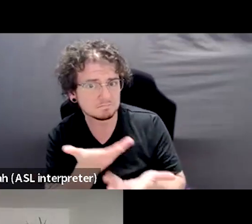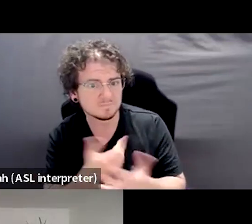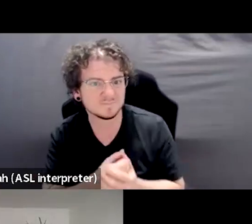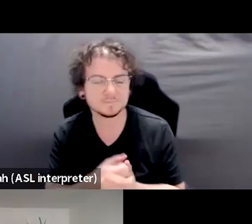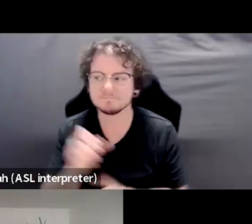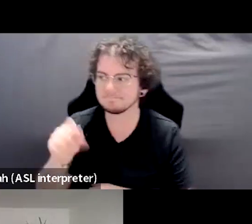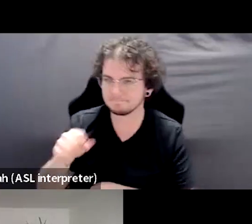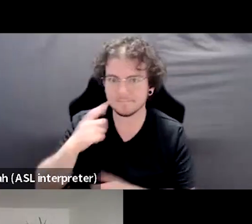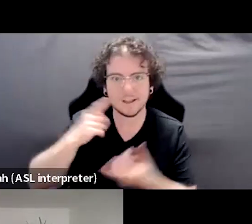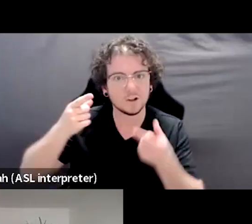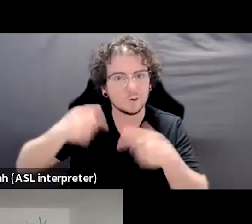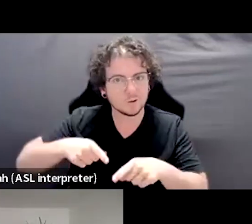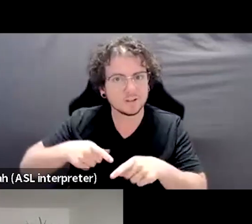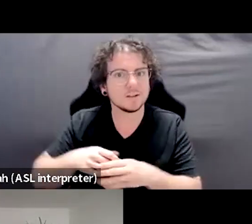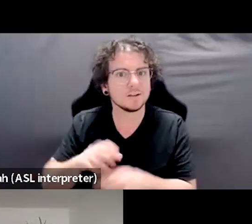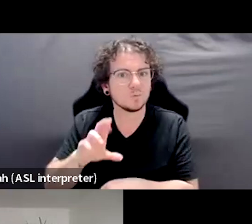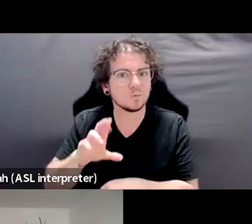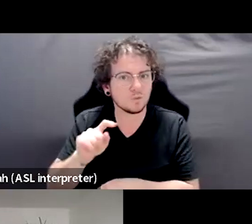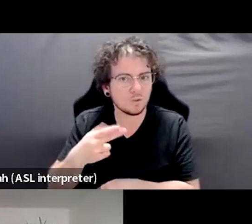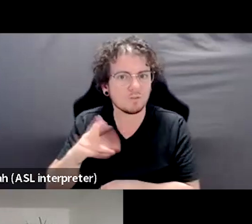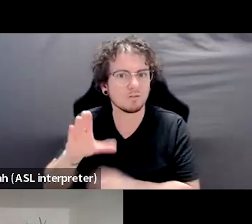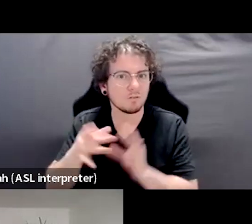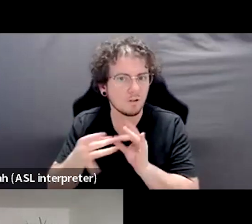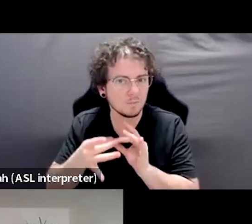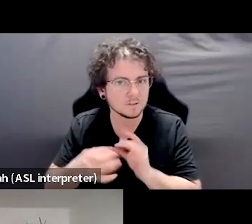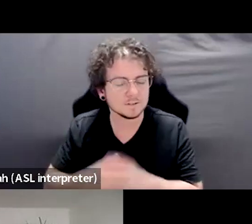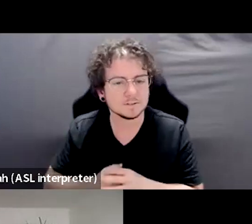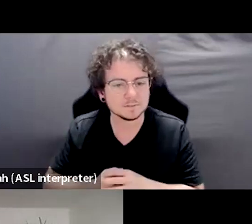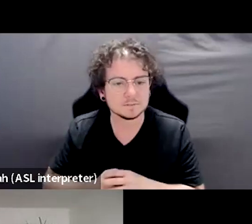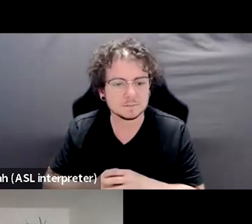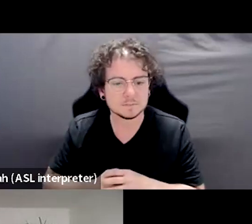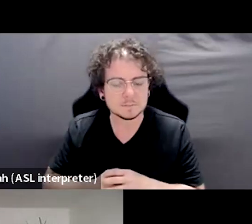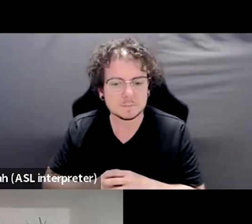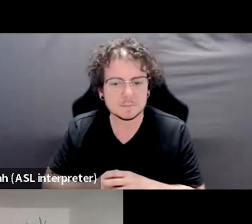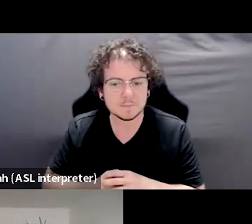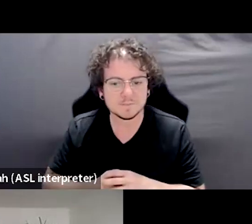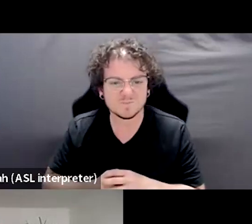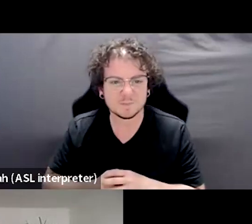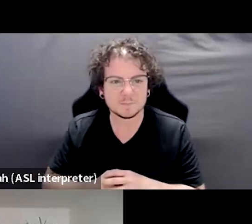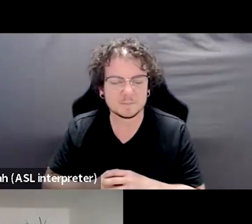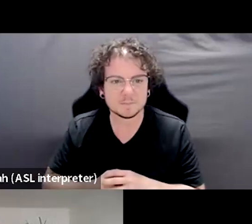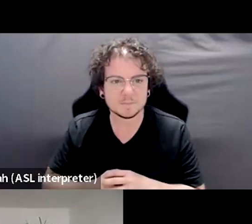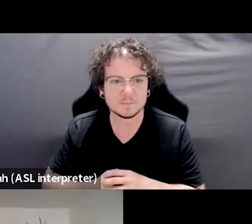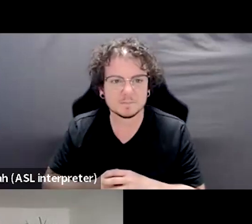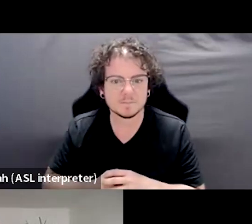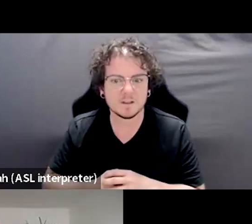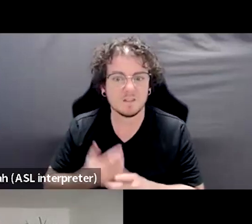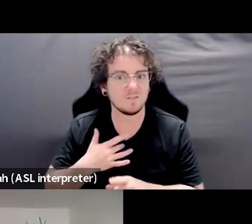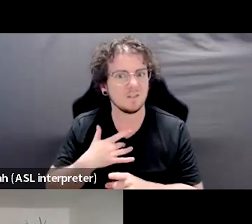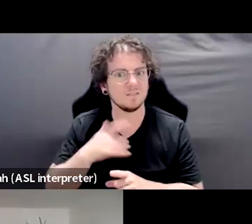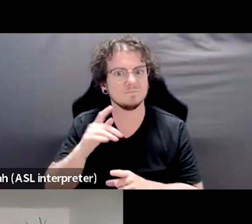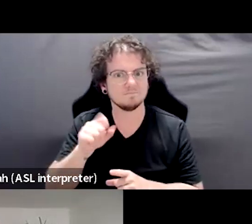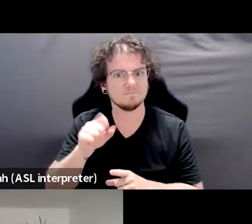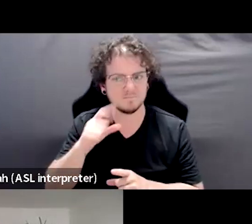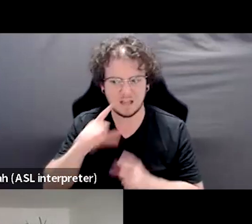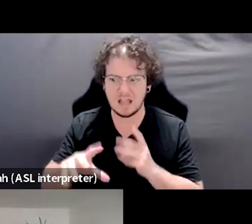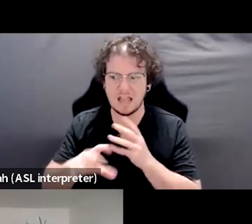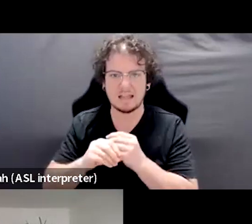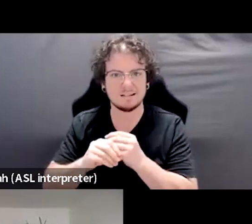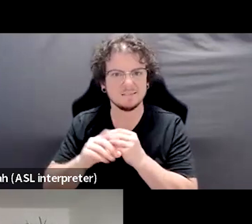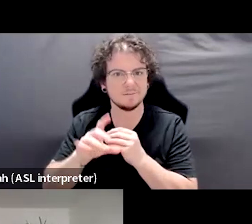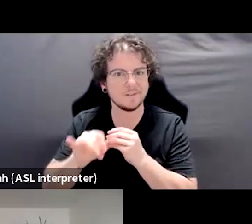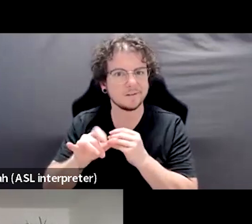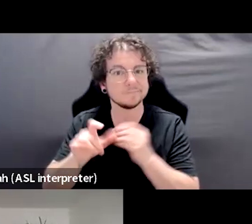Ruth said and add that I think that the addition of those salary ranges in job postings was a